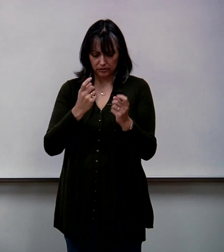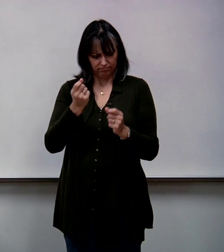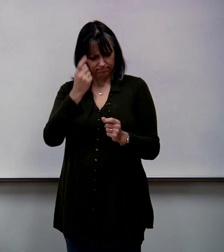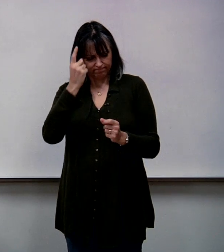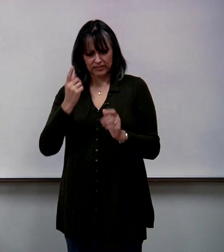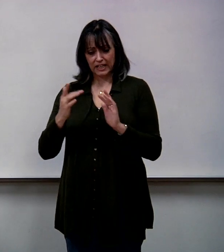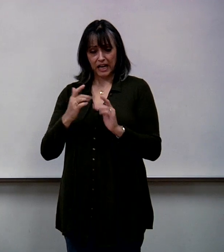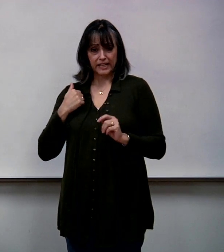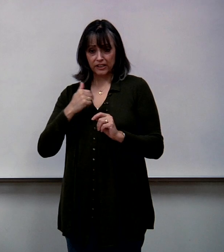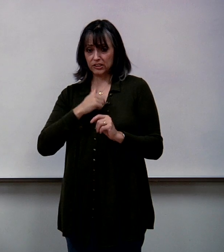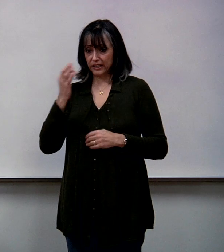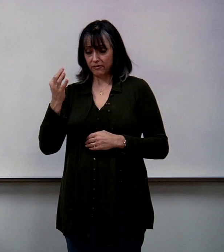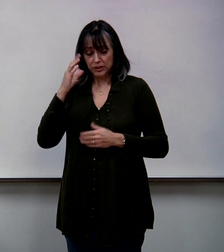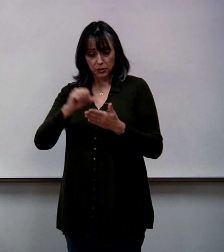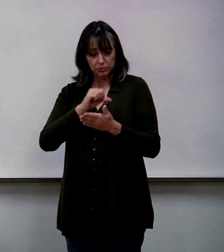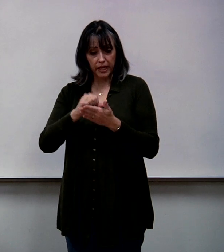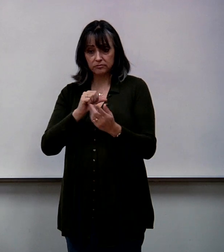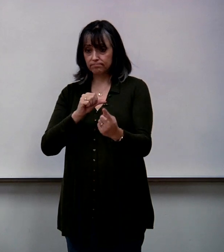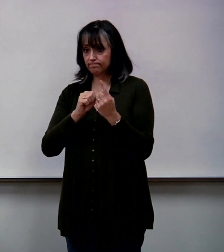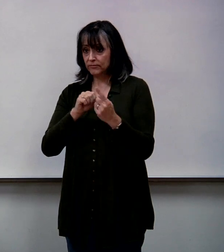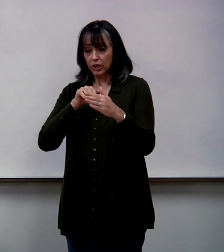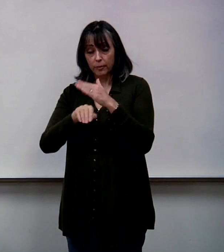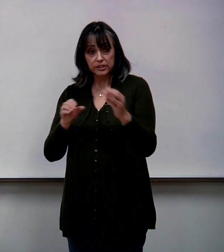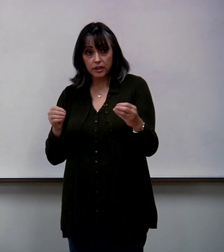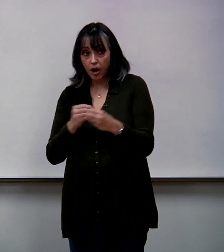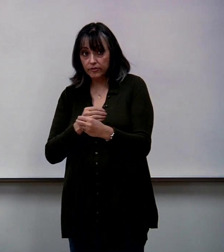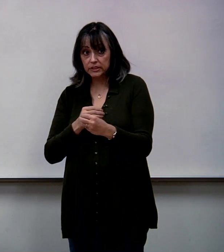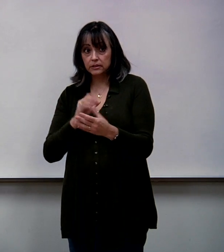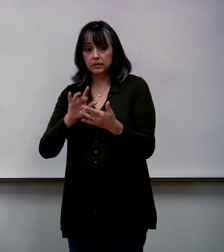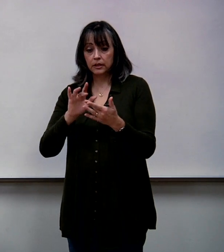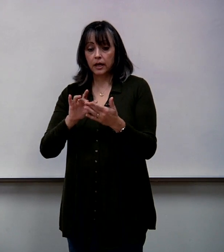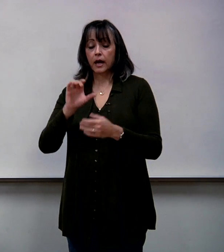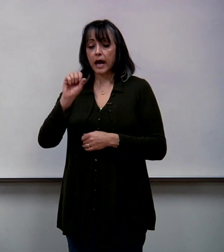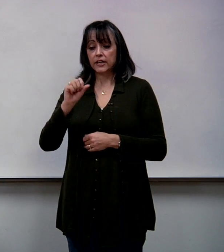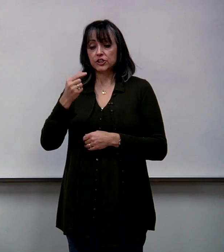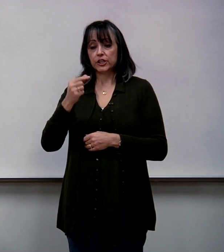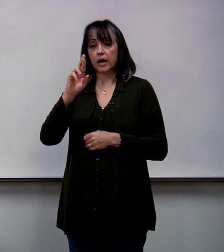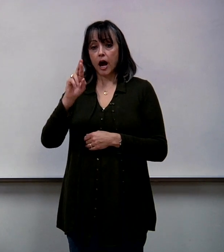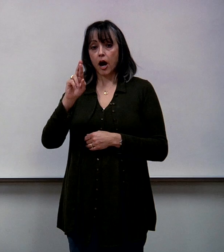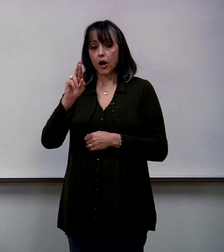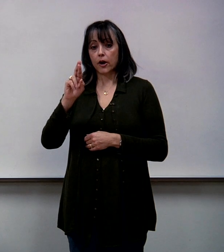to come into the office, to contact sgrel@rit.edu,